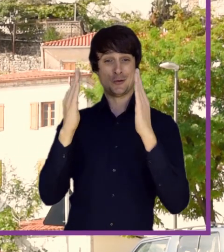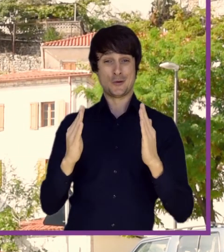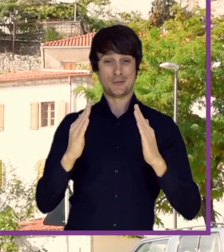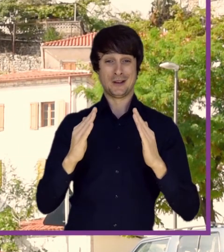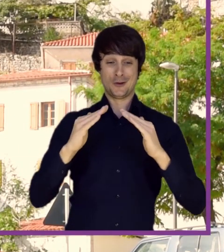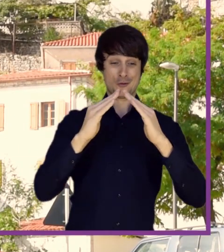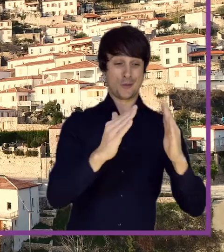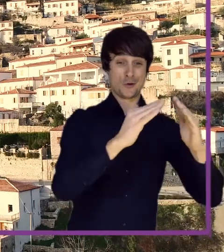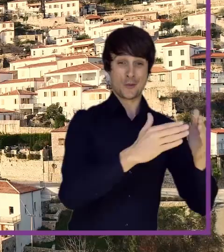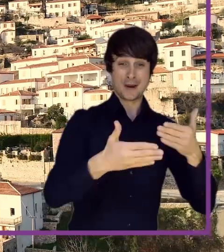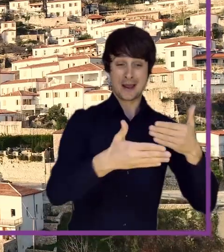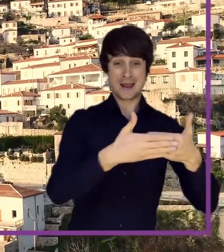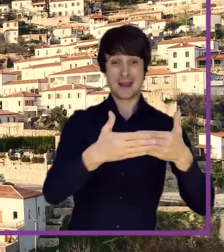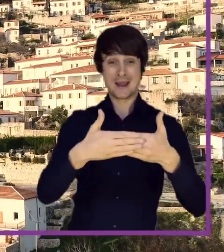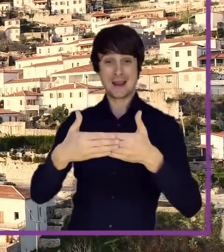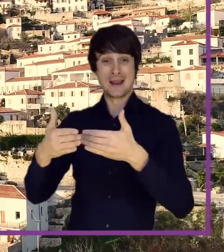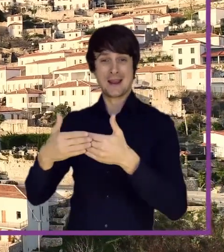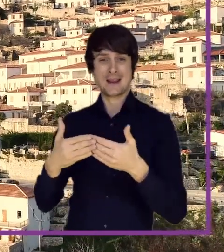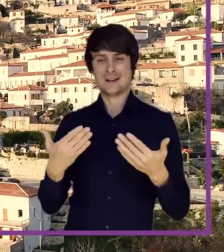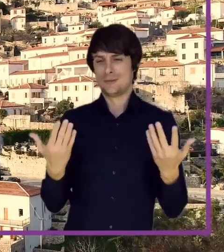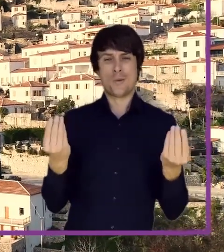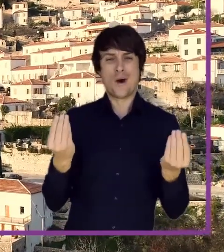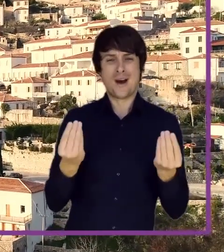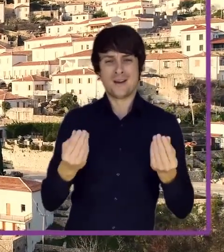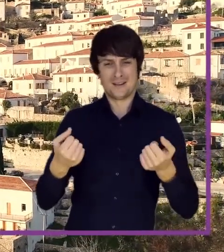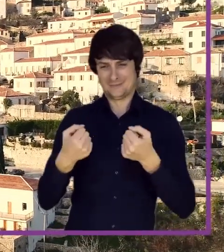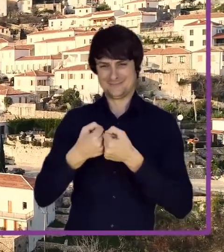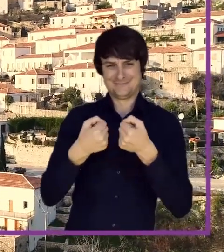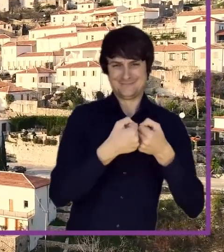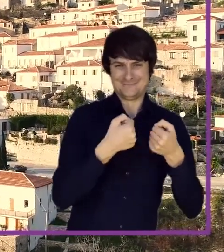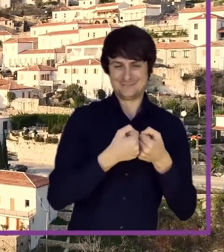The tradition has been that all the men of the village emigrated to France, Greece, Italy,